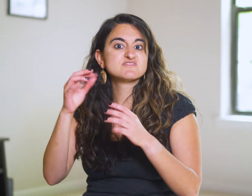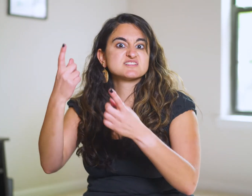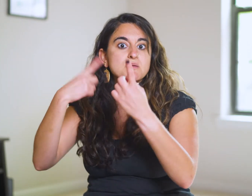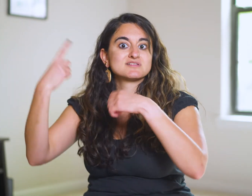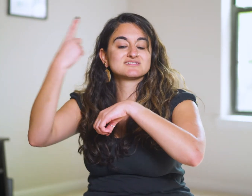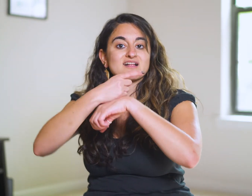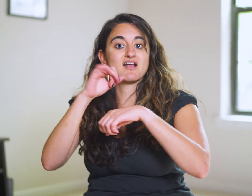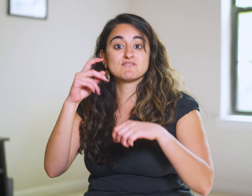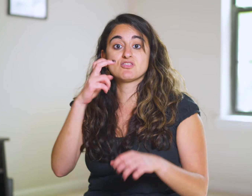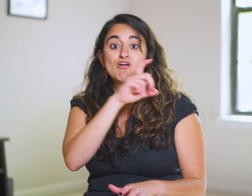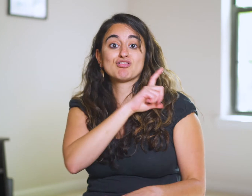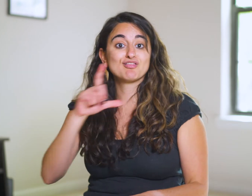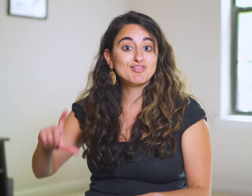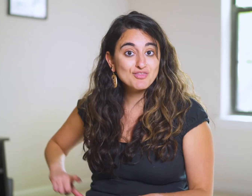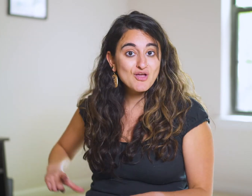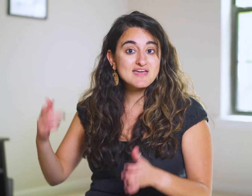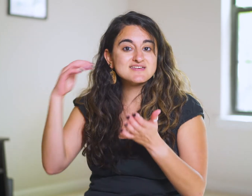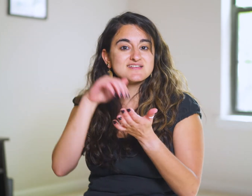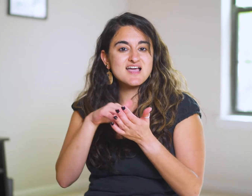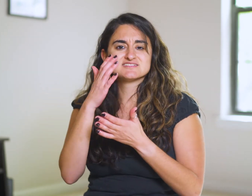of the coming Day of the Lord again,